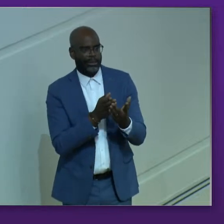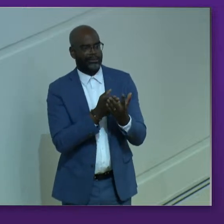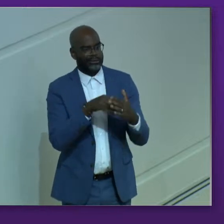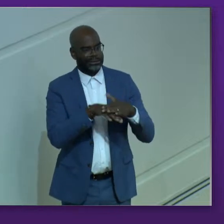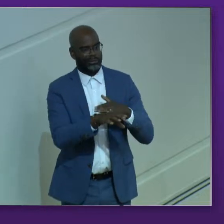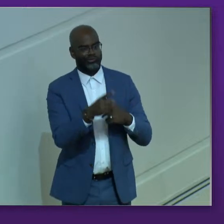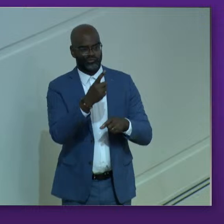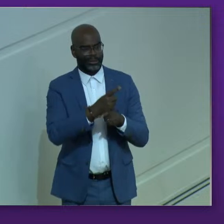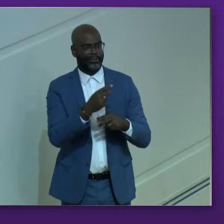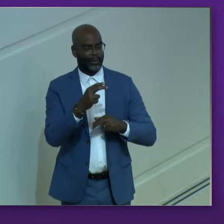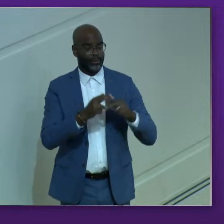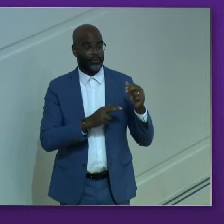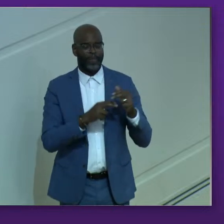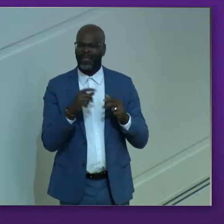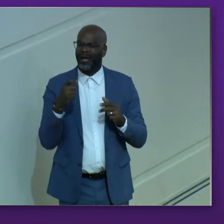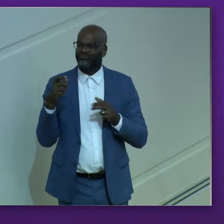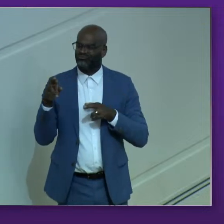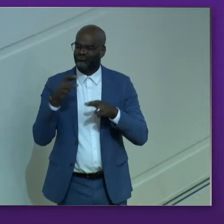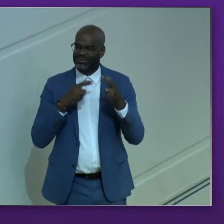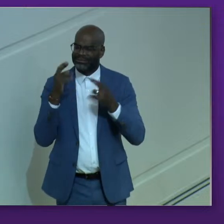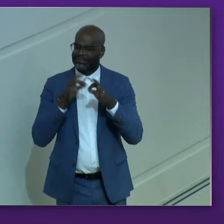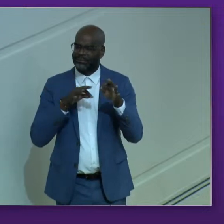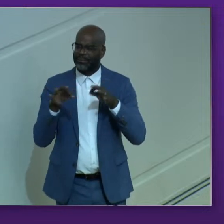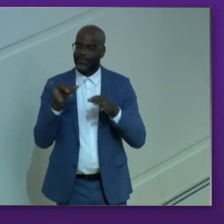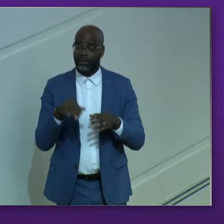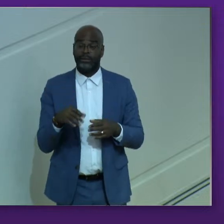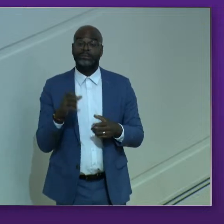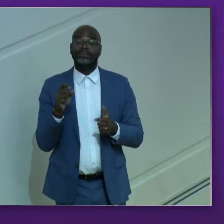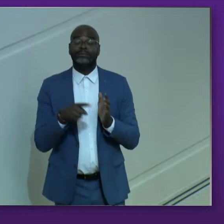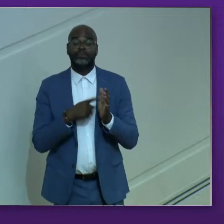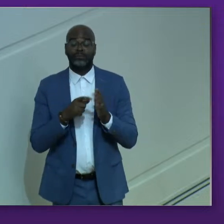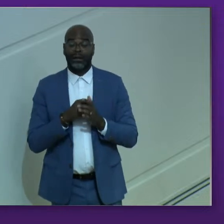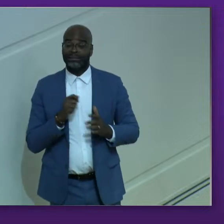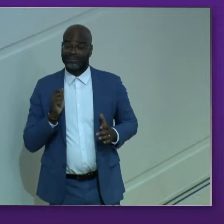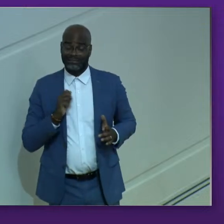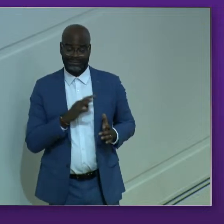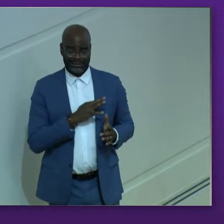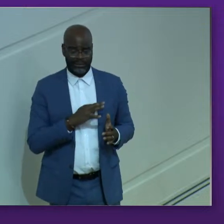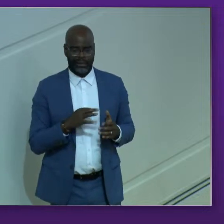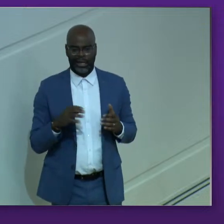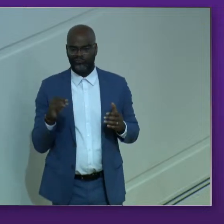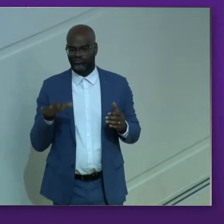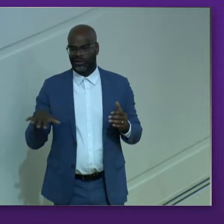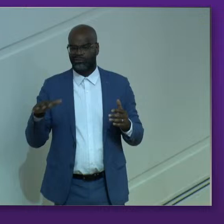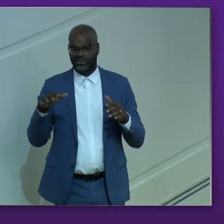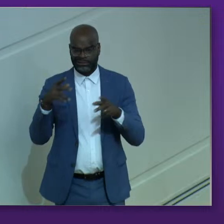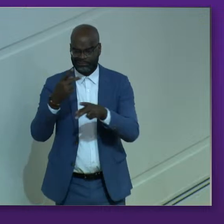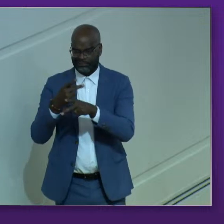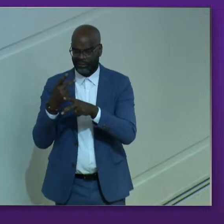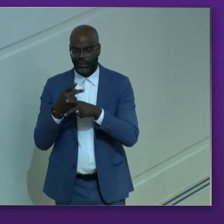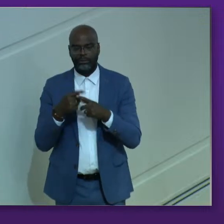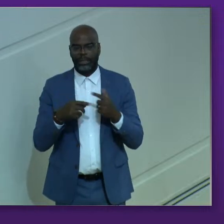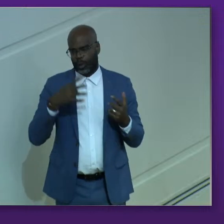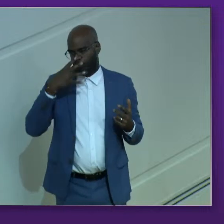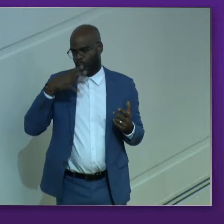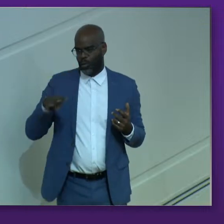FACILITY EMPLOYEES THE STUDENTS